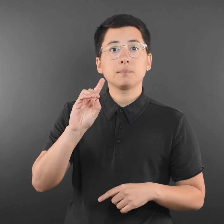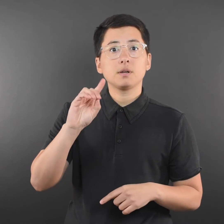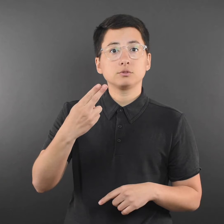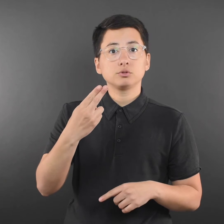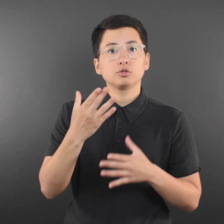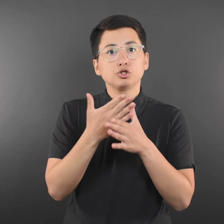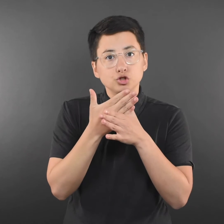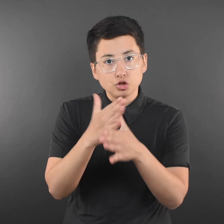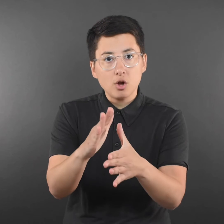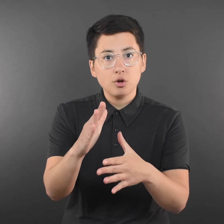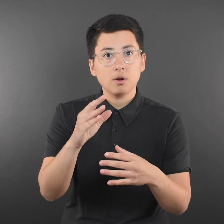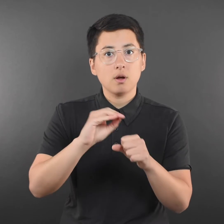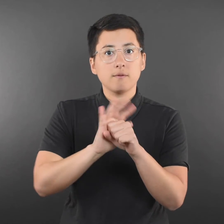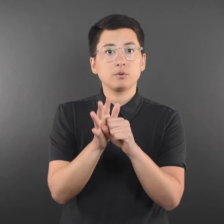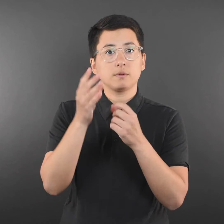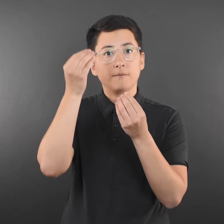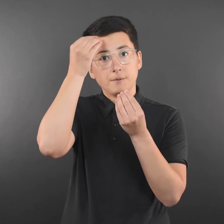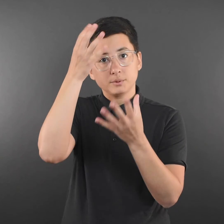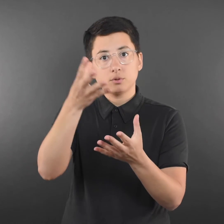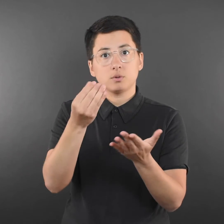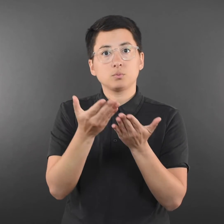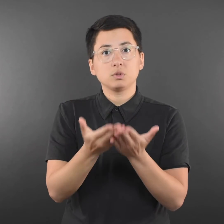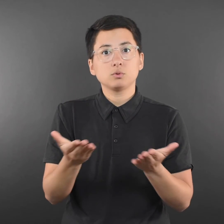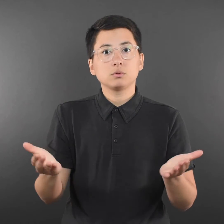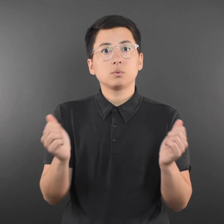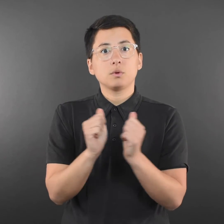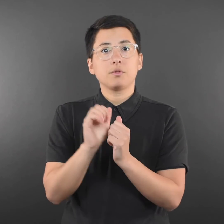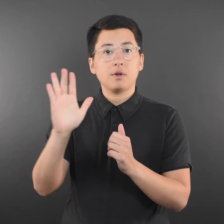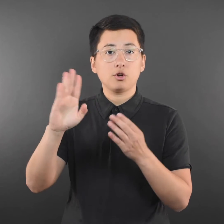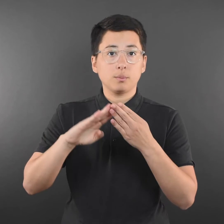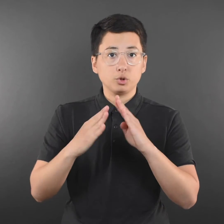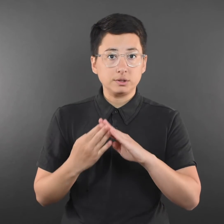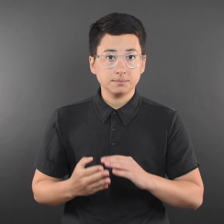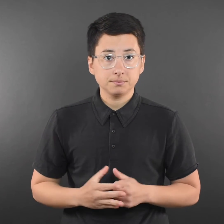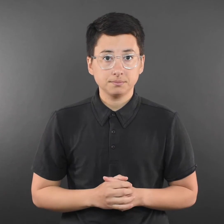and resources with their communities. •